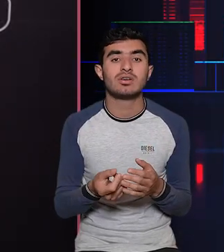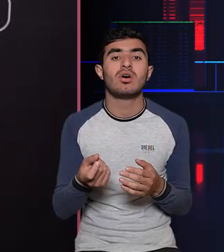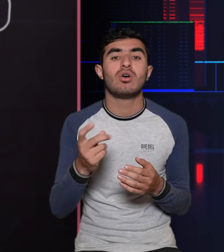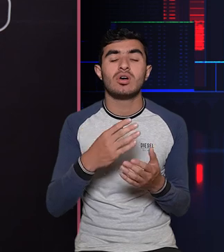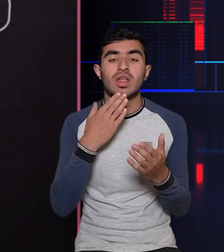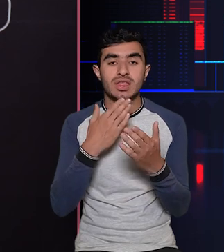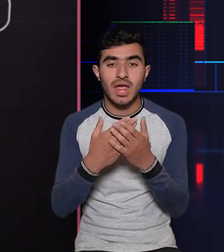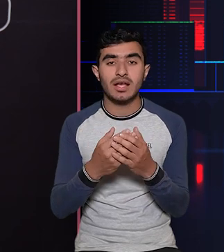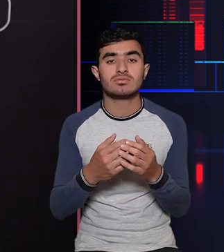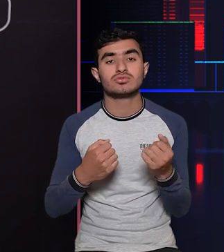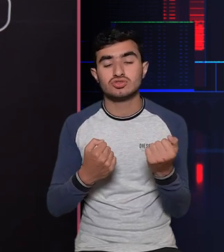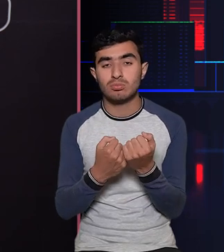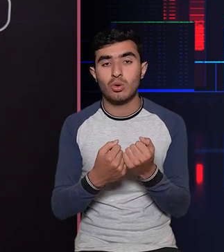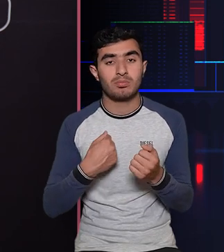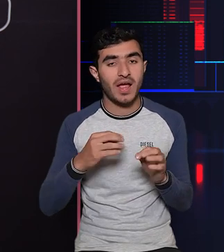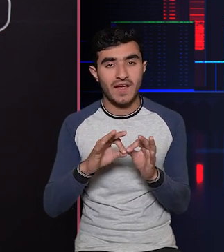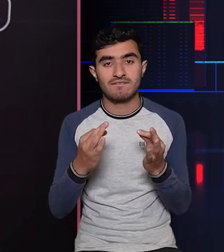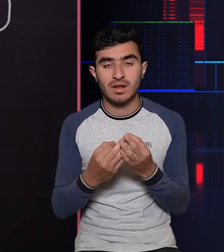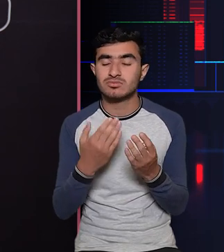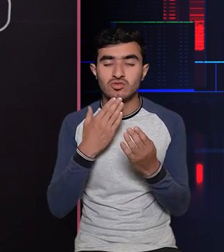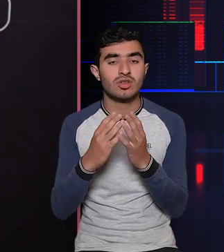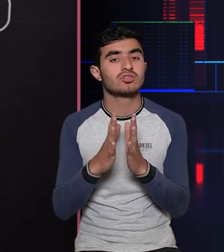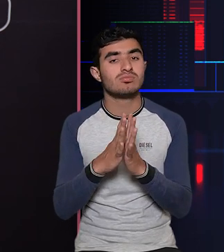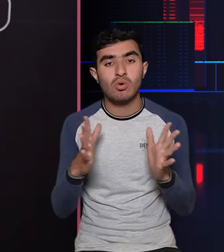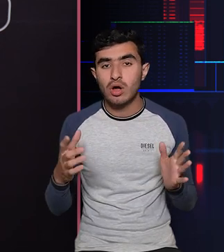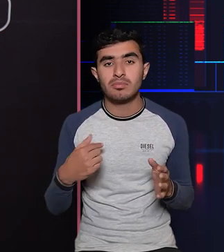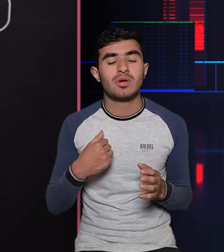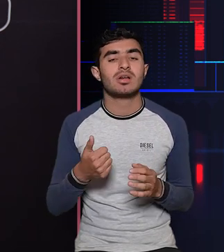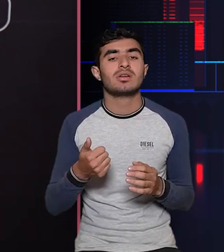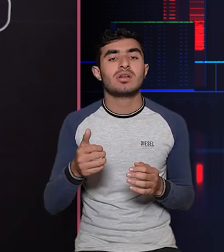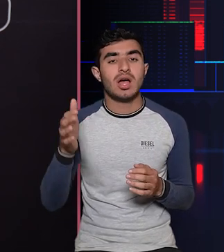Lastly, I would like to thank for the support of my family, my parents, my grandparents.